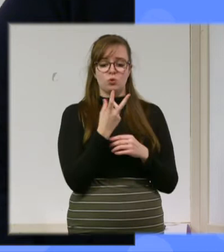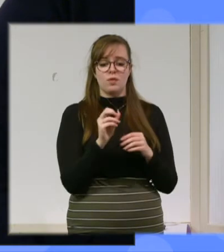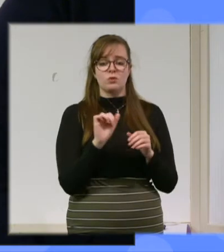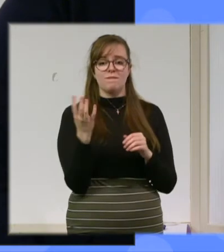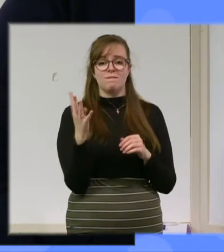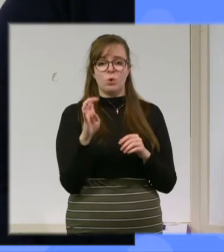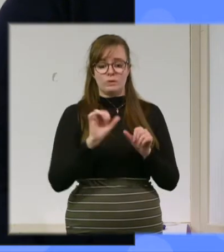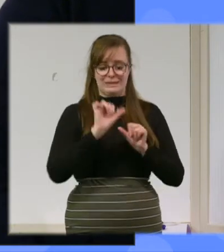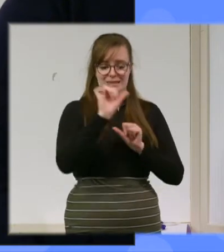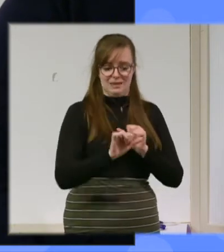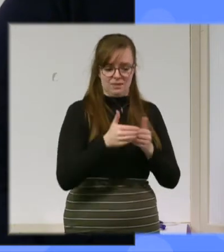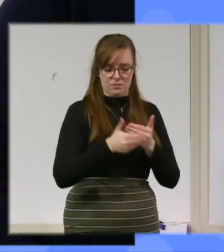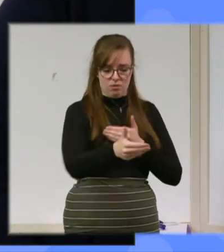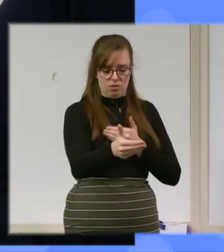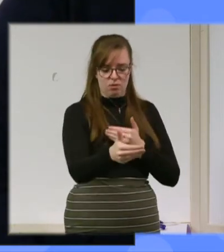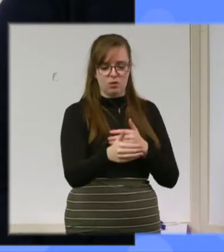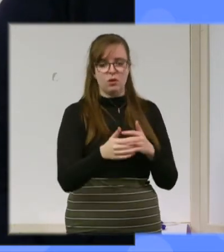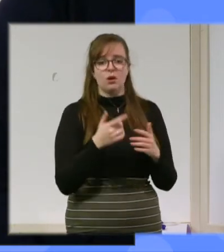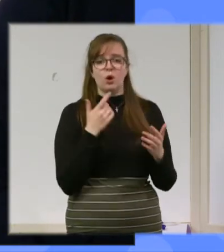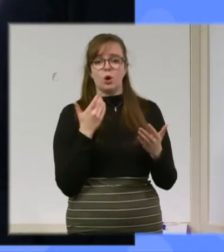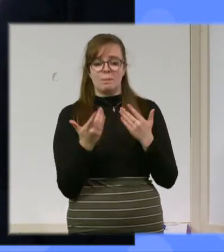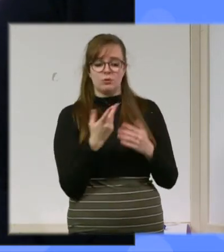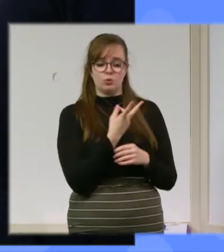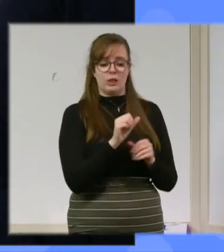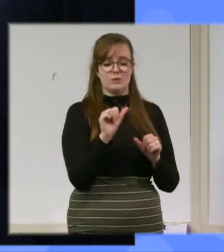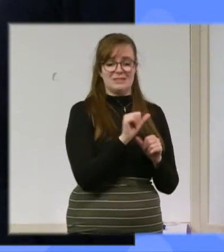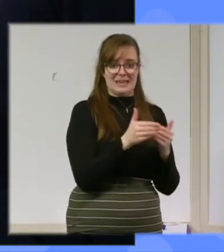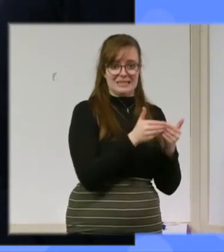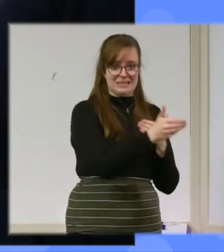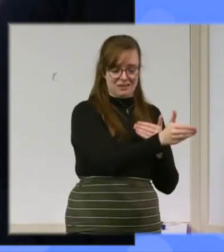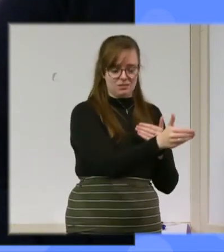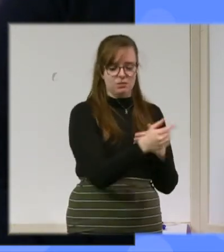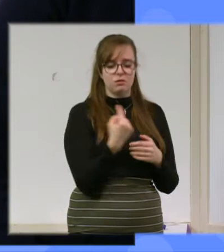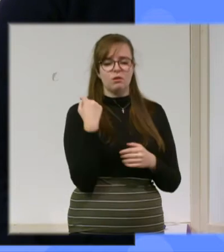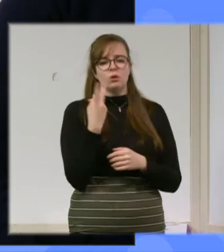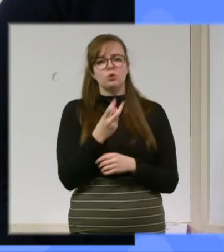what happens after 2016 in 2014 my side